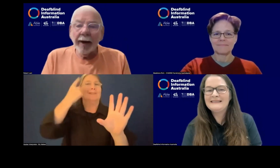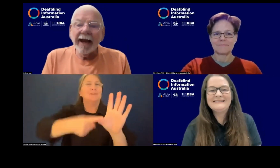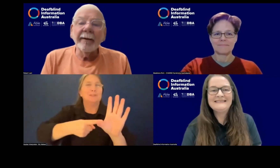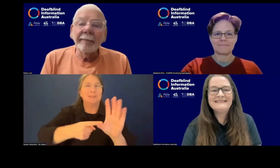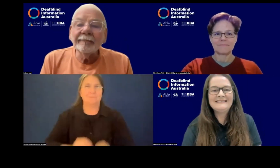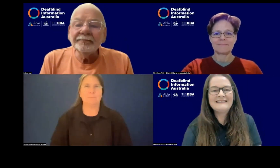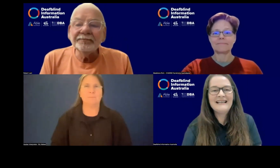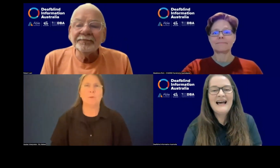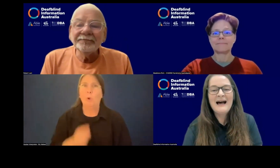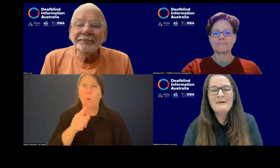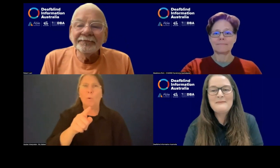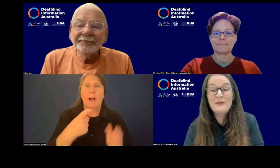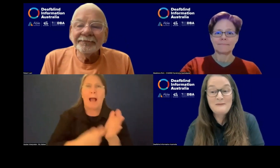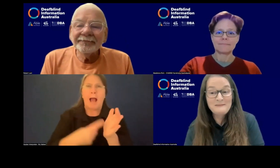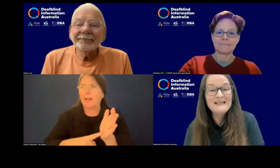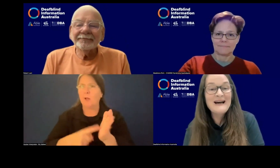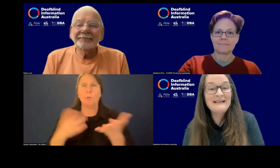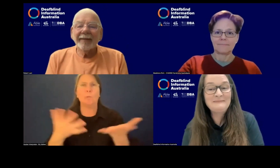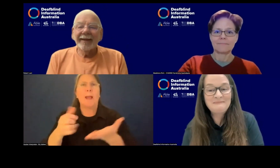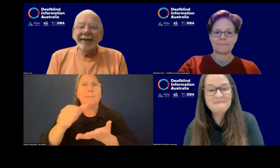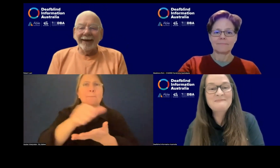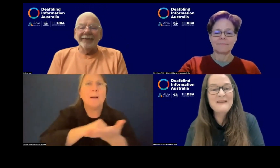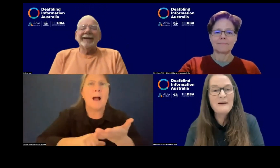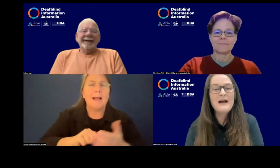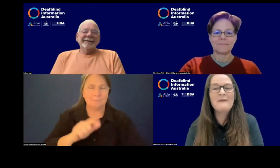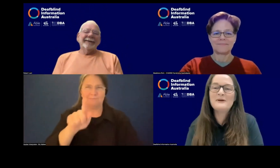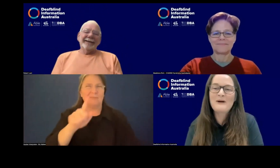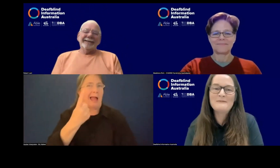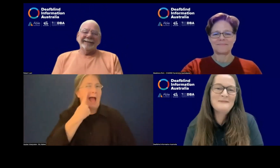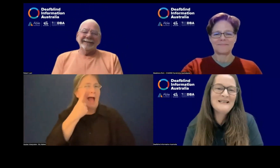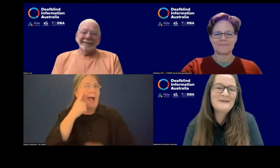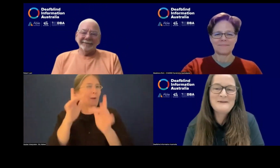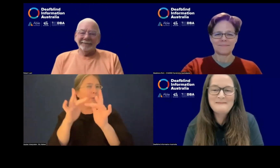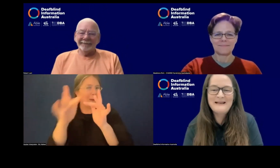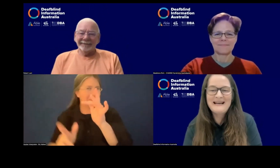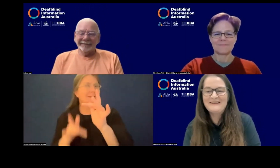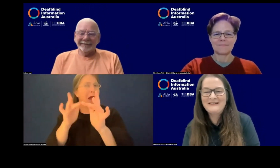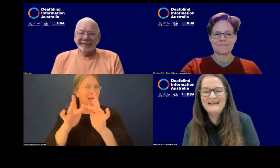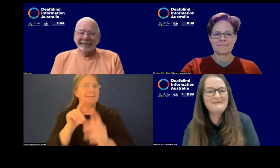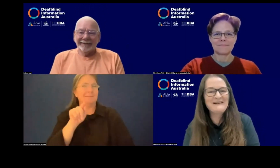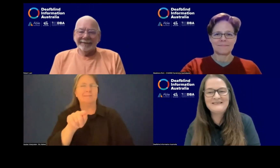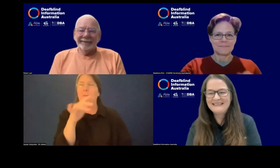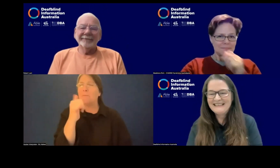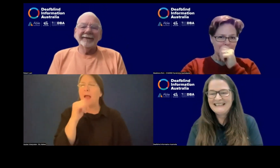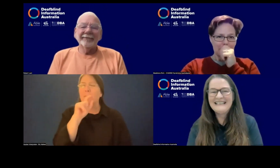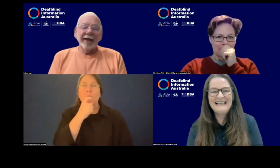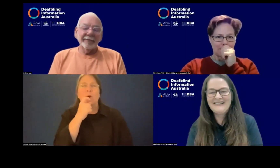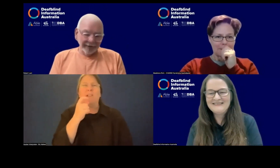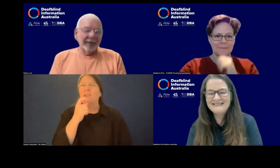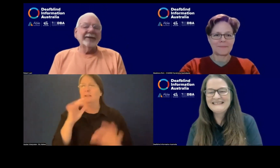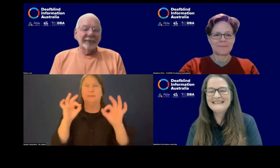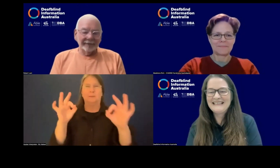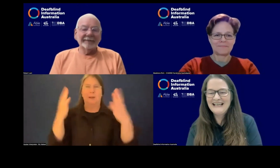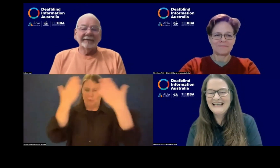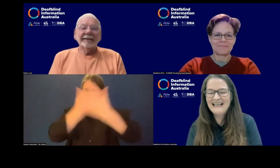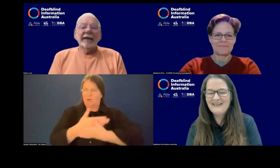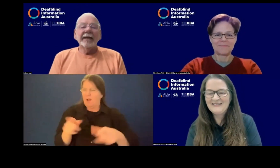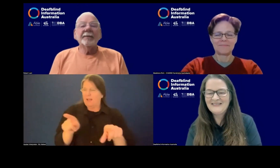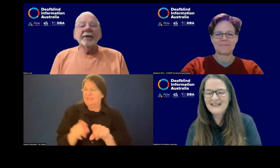Available where? On the website and we'll probably do a webinar on it as well. Wonderful.